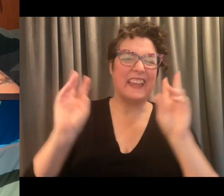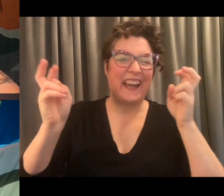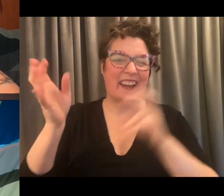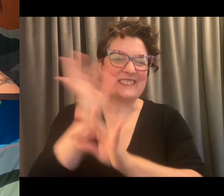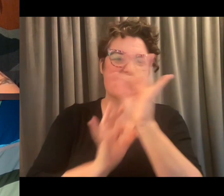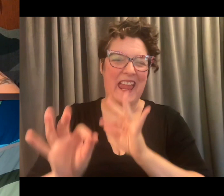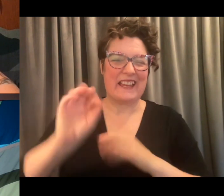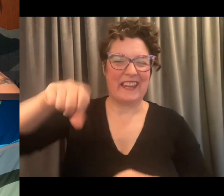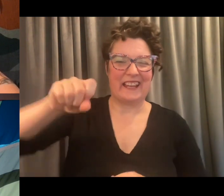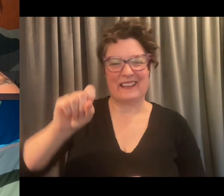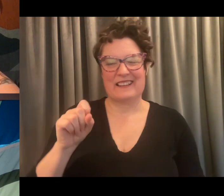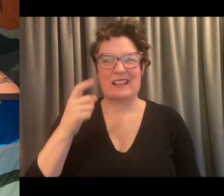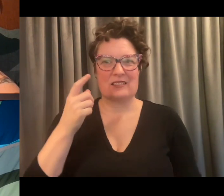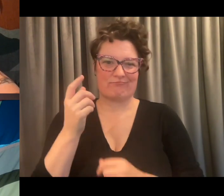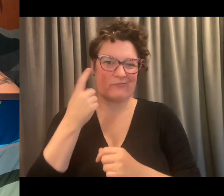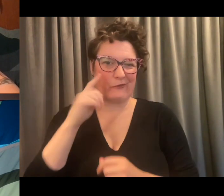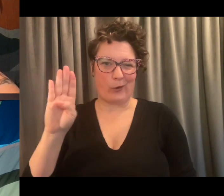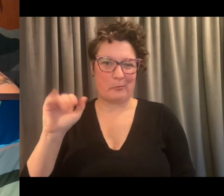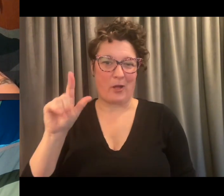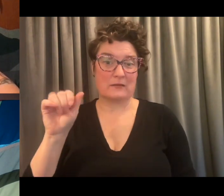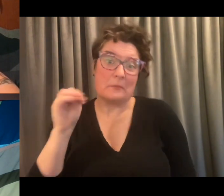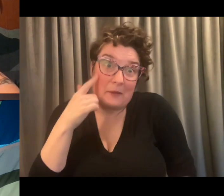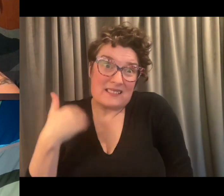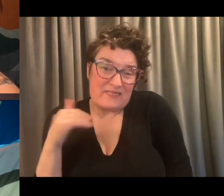Rebekah: For Balsam, because it has the same name and it's also very fragrant,